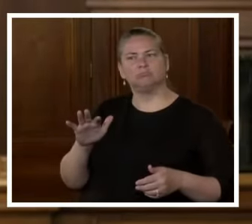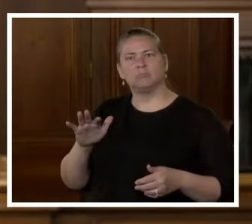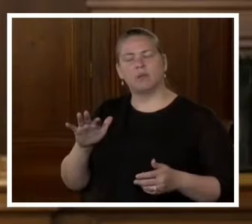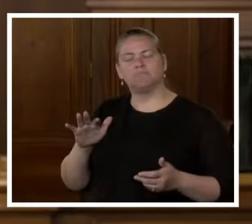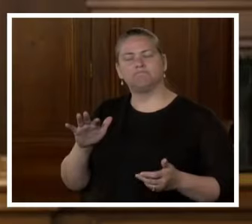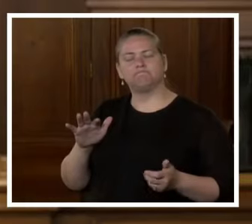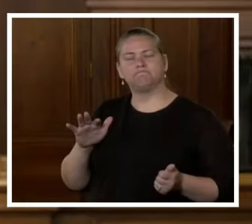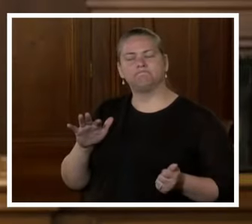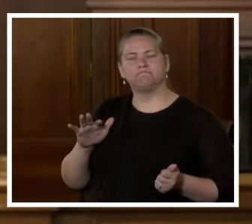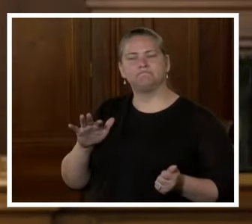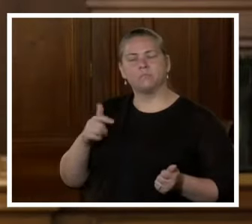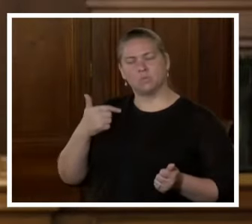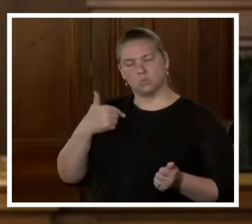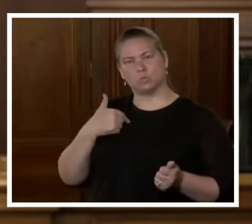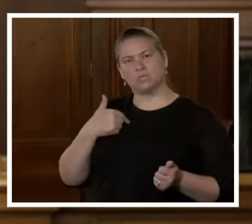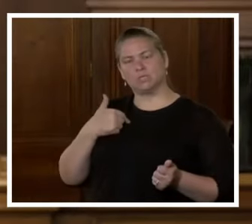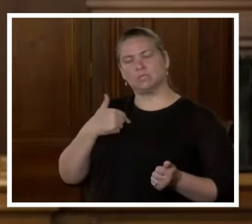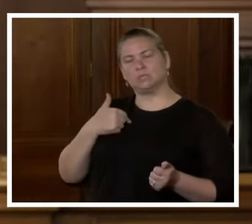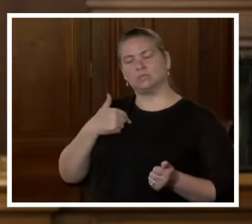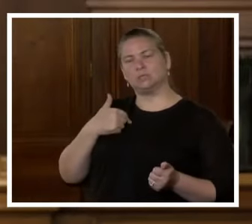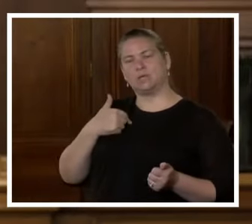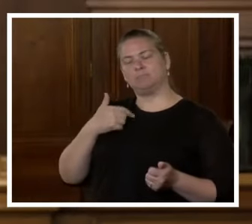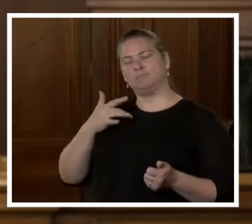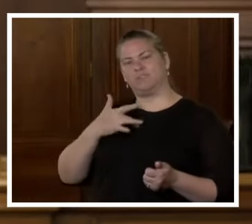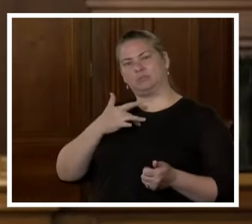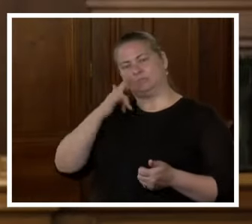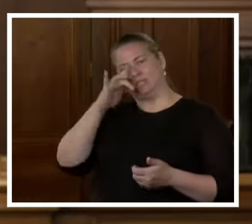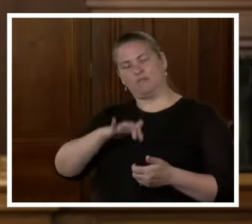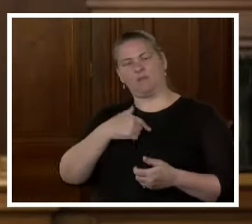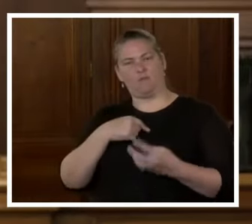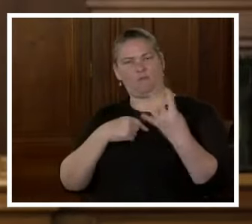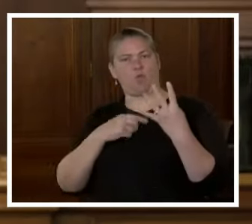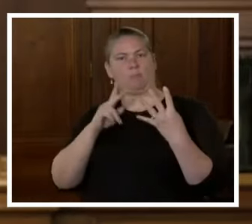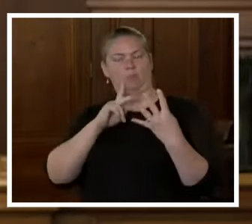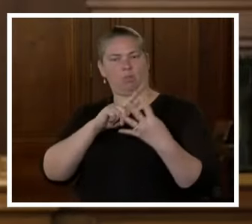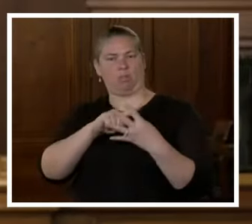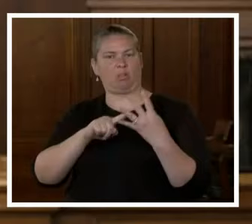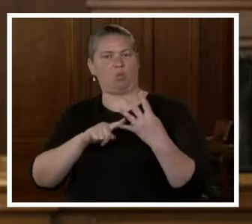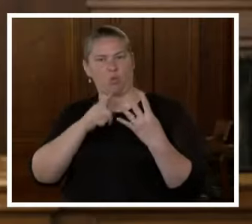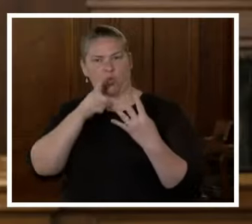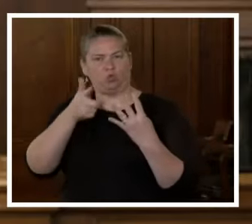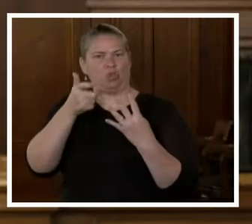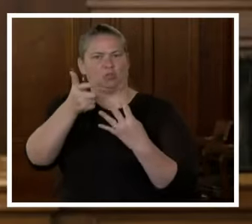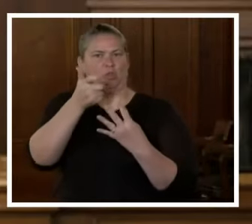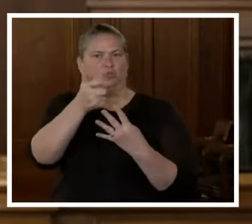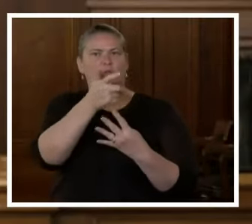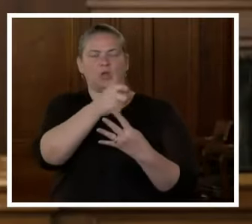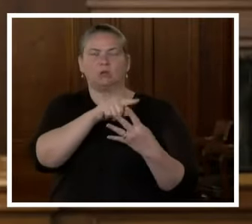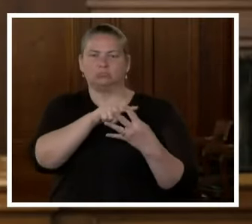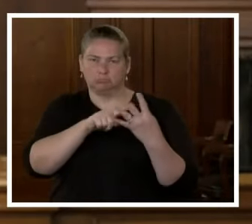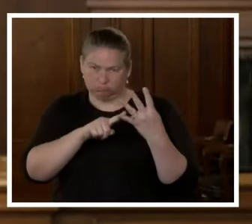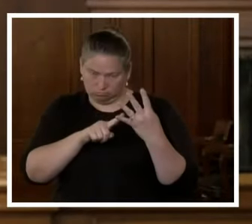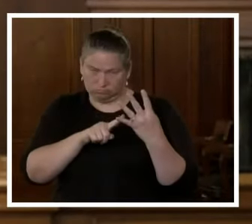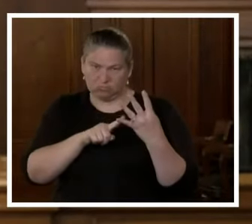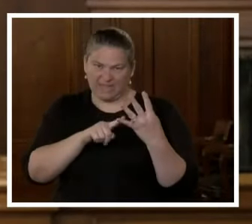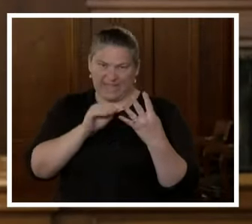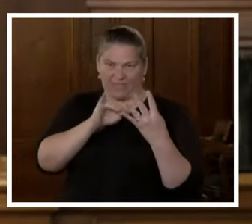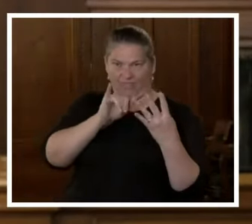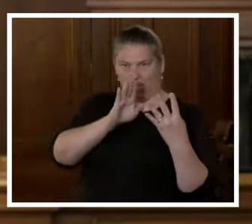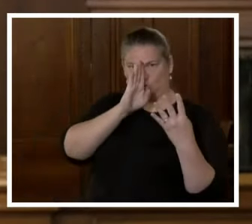BULLETS, FRAGMENTS BY TOMORROW.